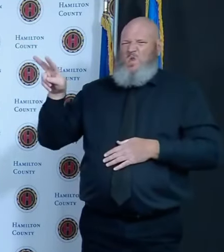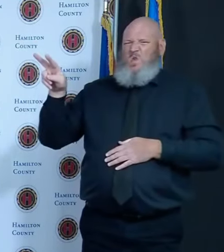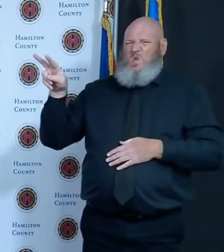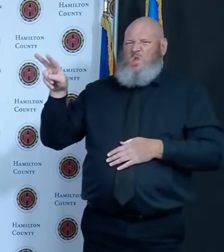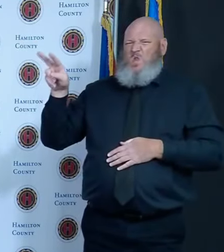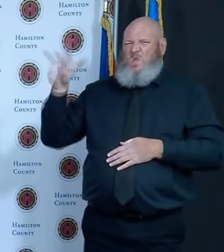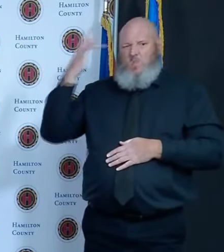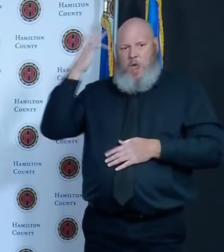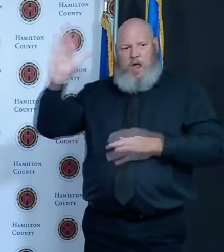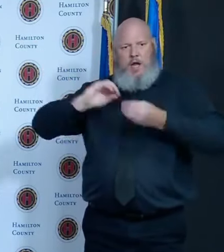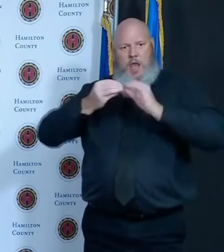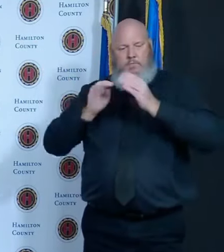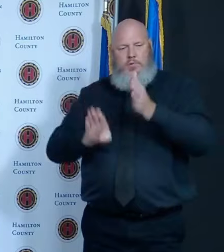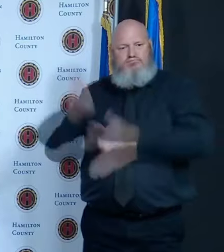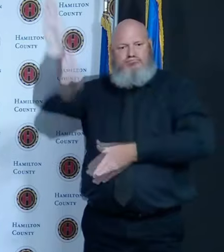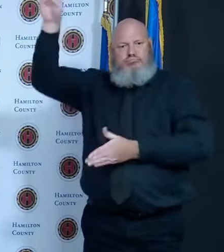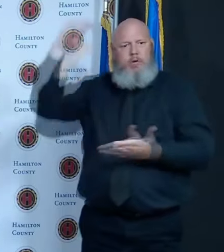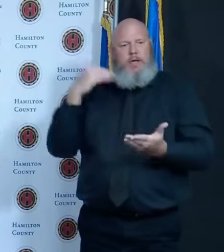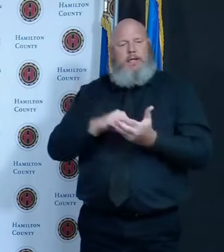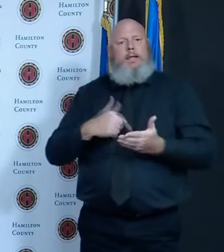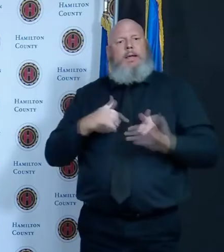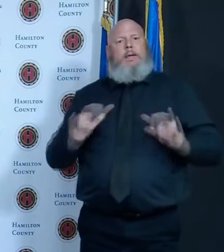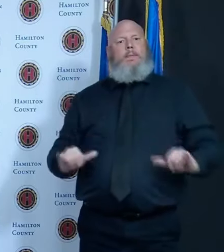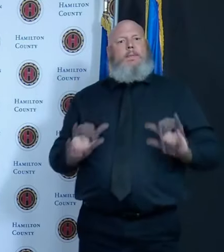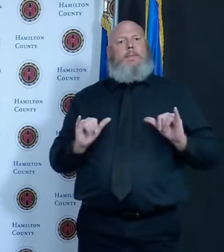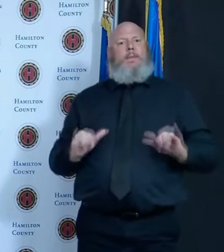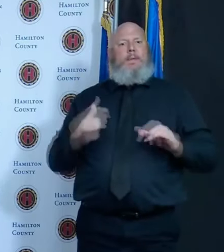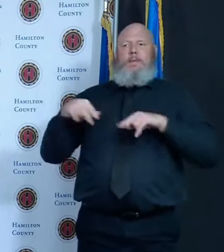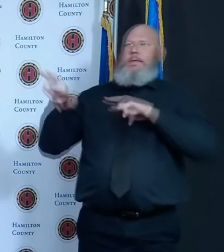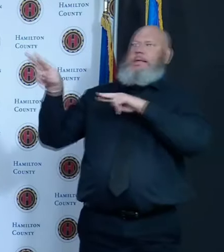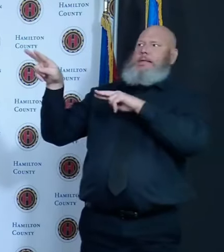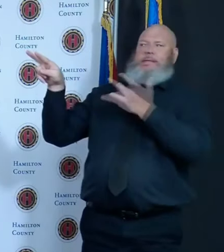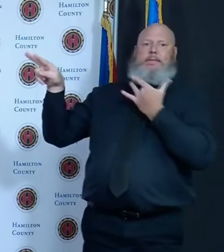interest in a single reopening and being safe about it and there is a lot of